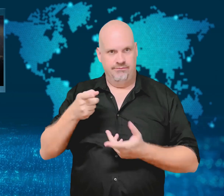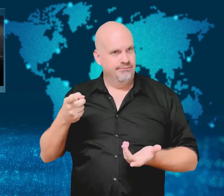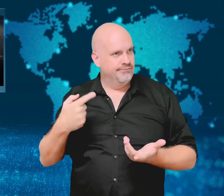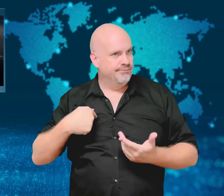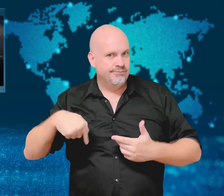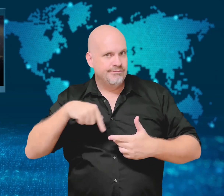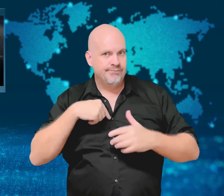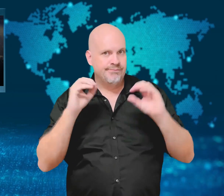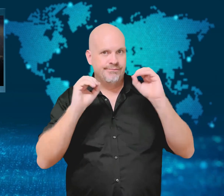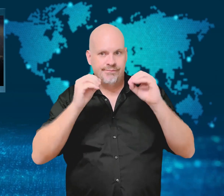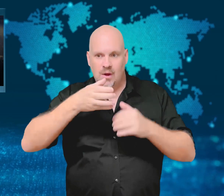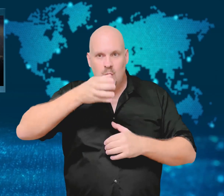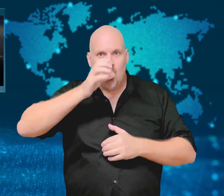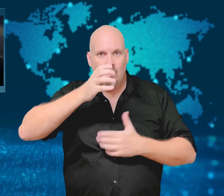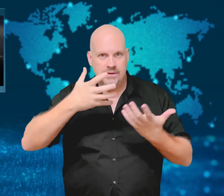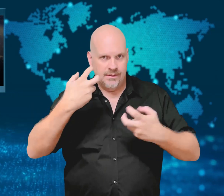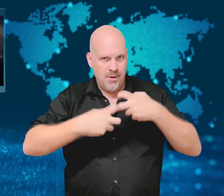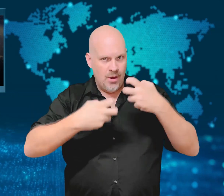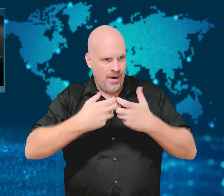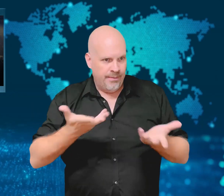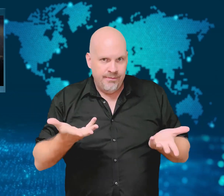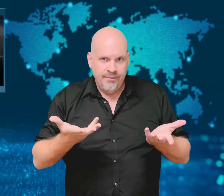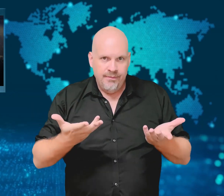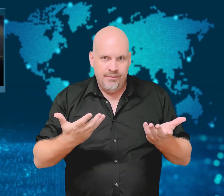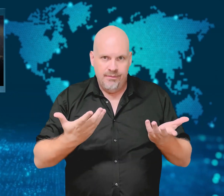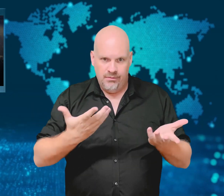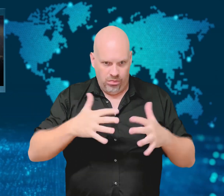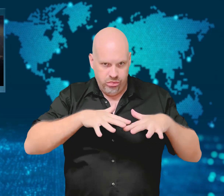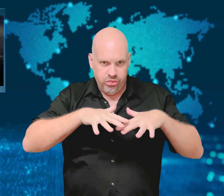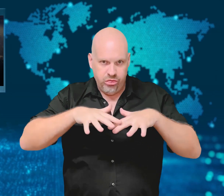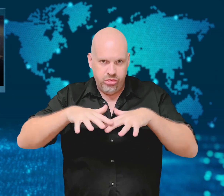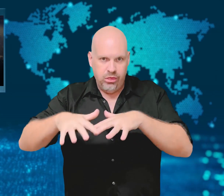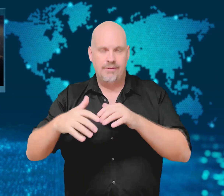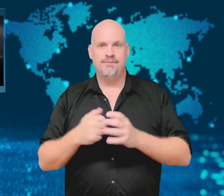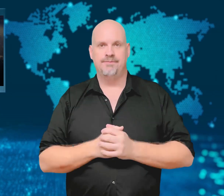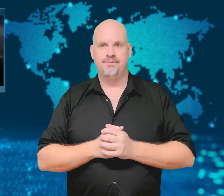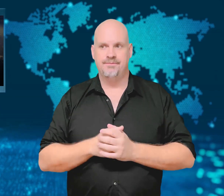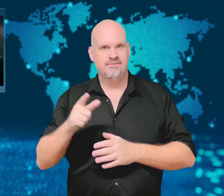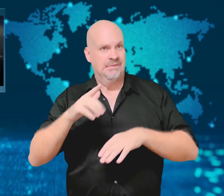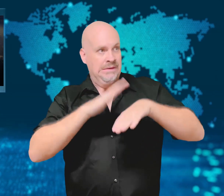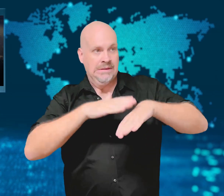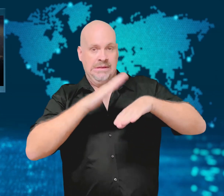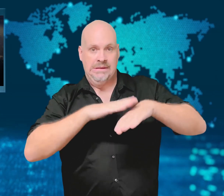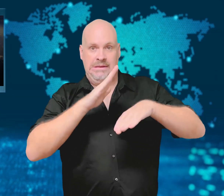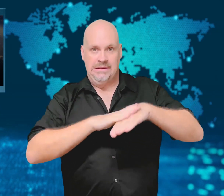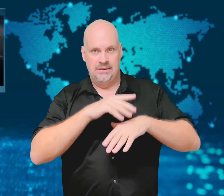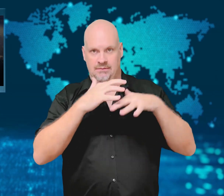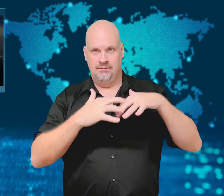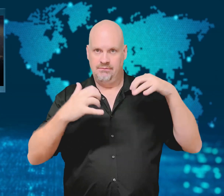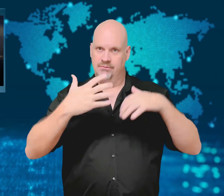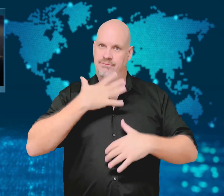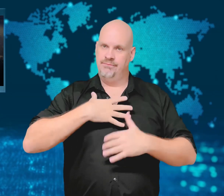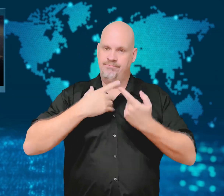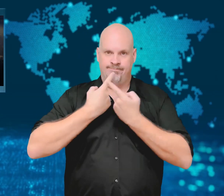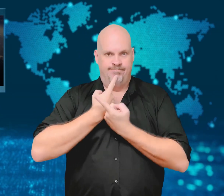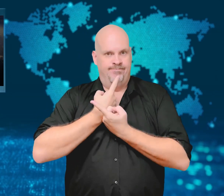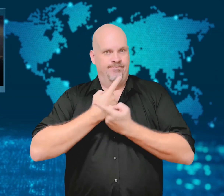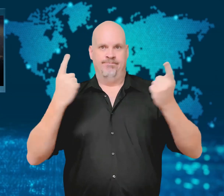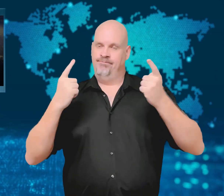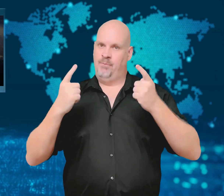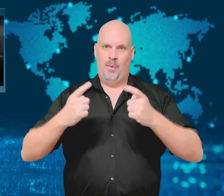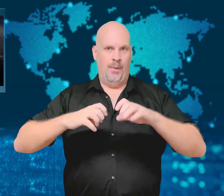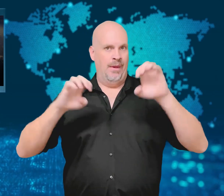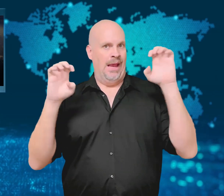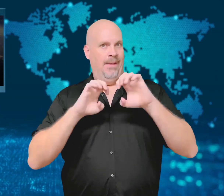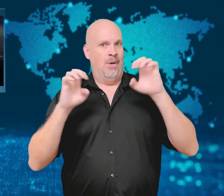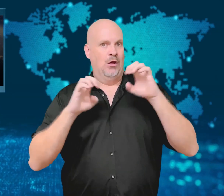They wanted a state of emergency to be declared.